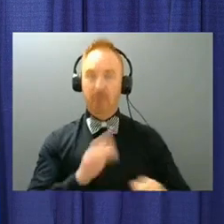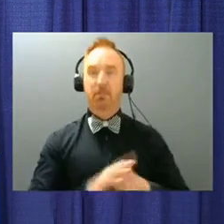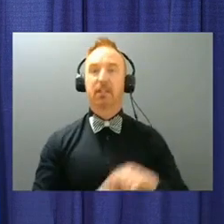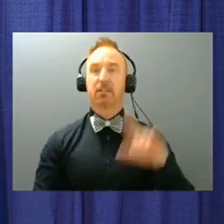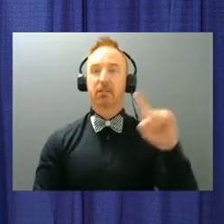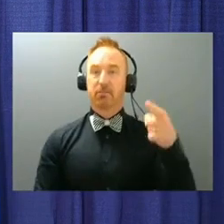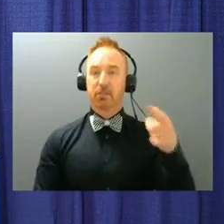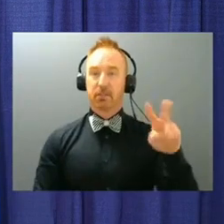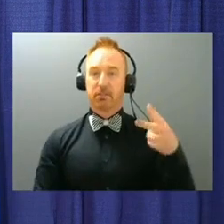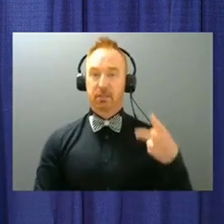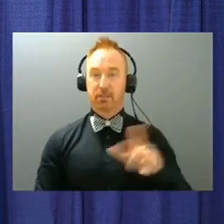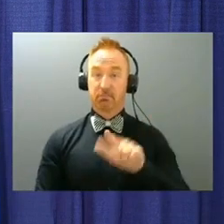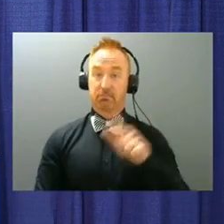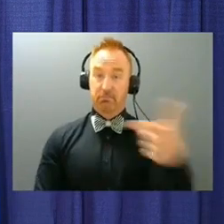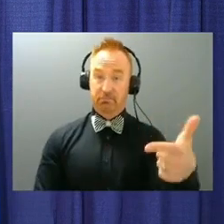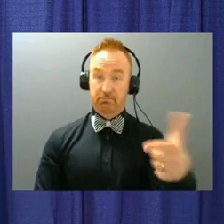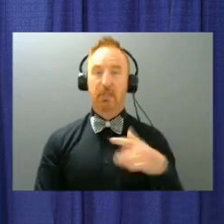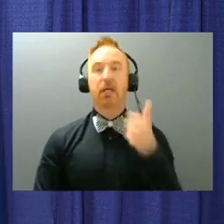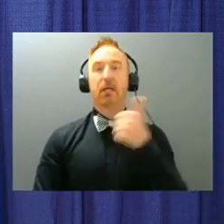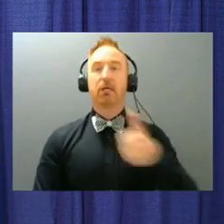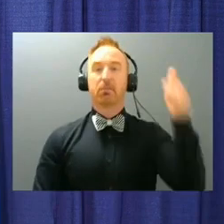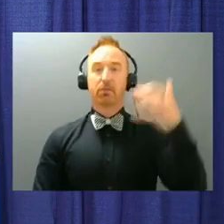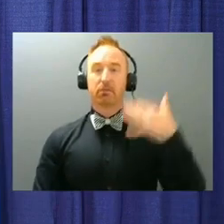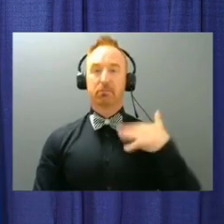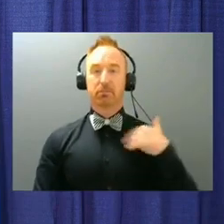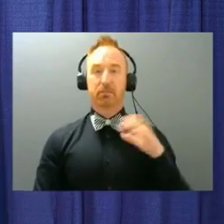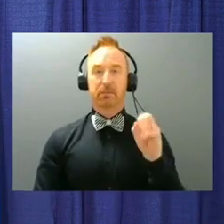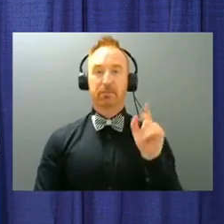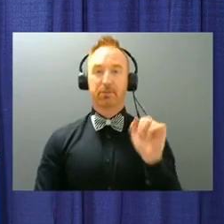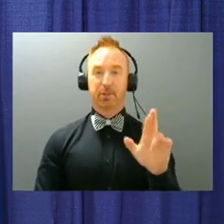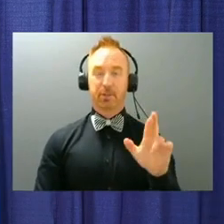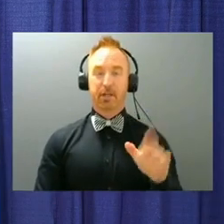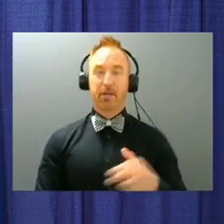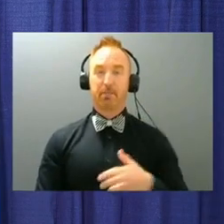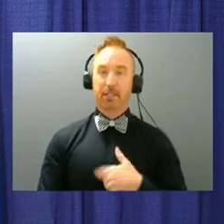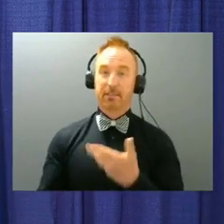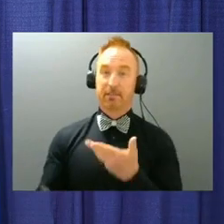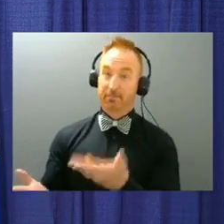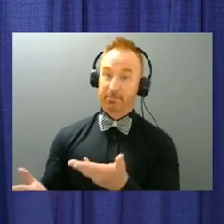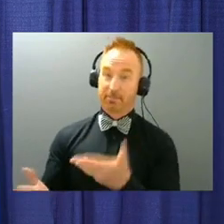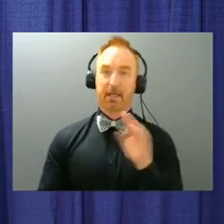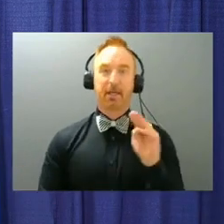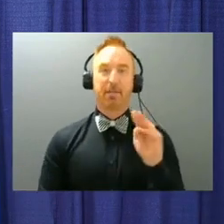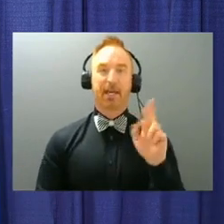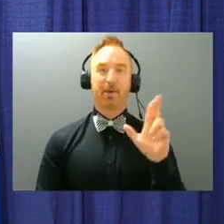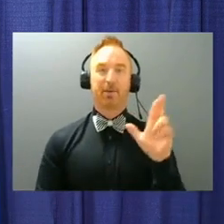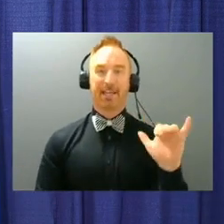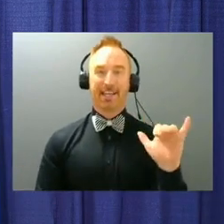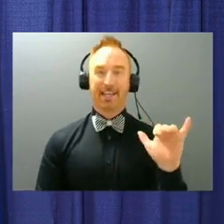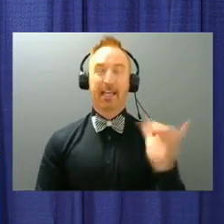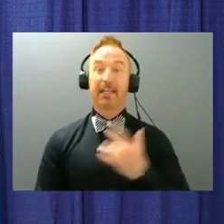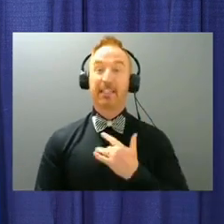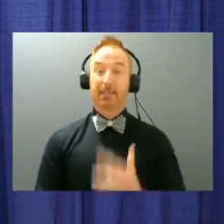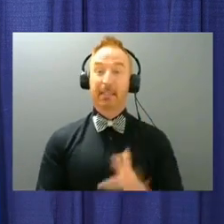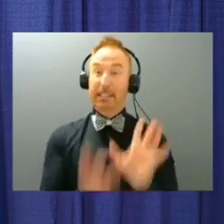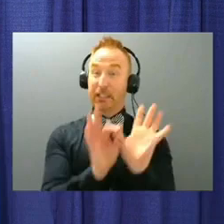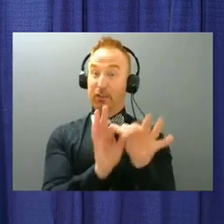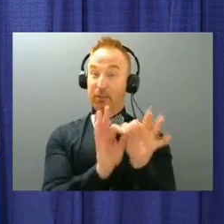Premier Silver? Thank you, very much. And just a quick shout out to Mary who's normally with us, and who's on a much deserved vacation.